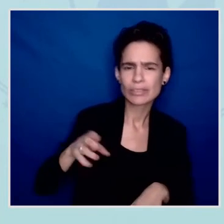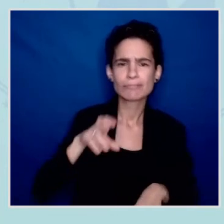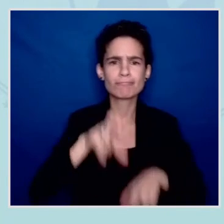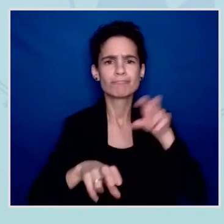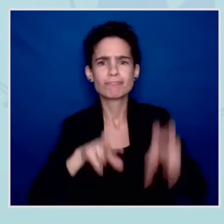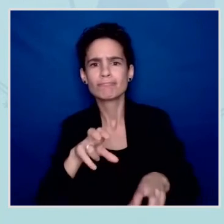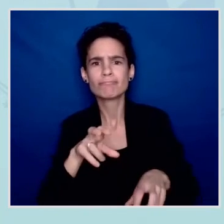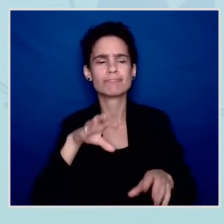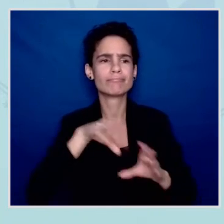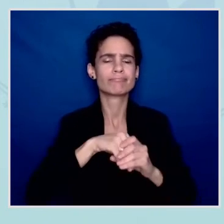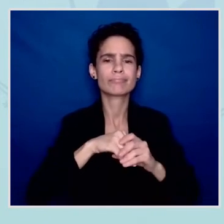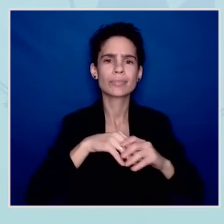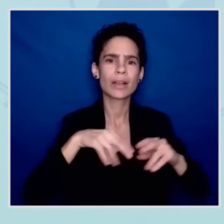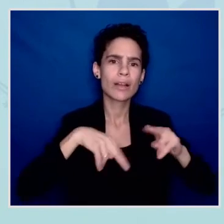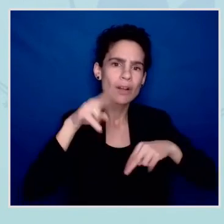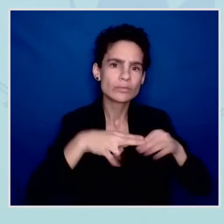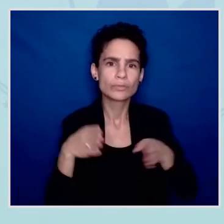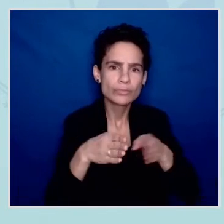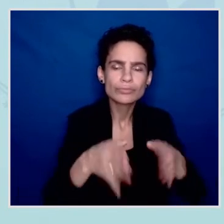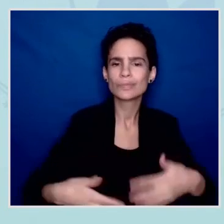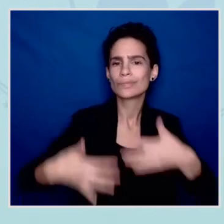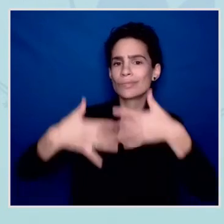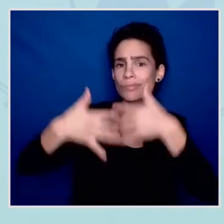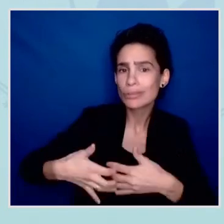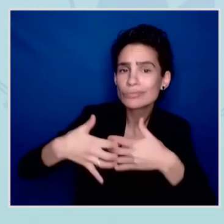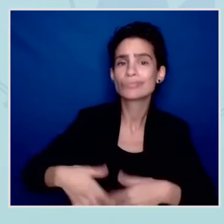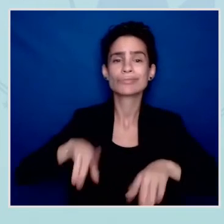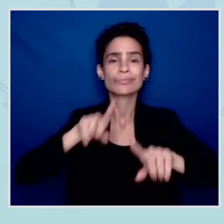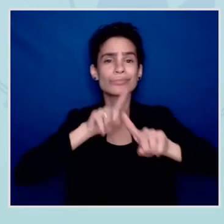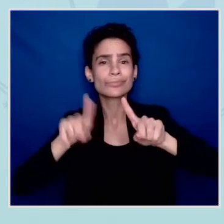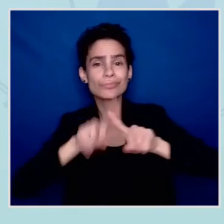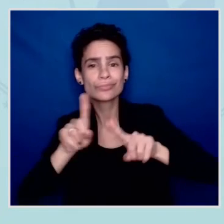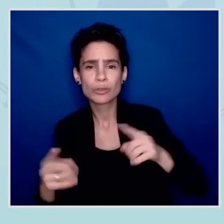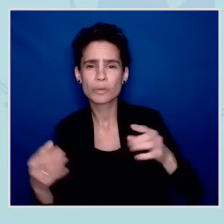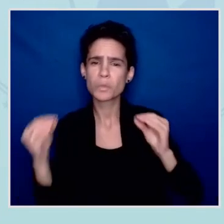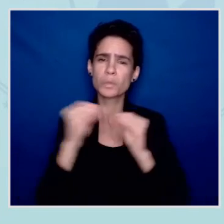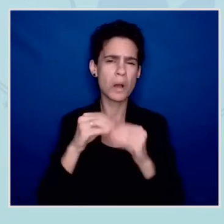BILLS BY AMERICAN WORKERS.